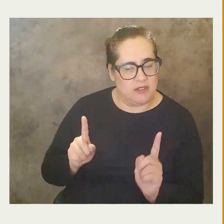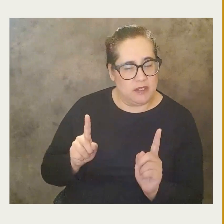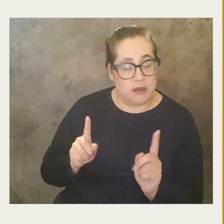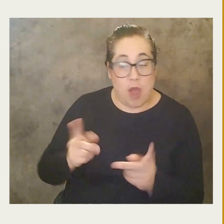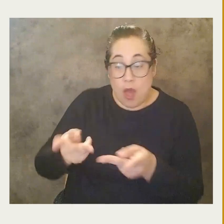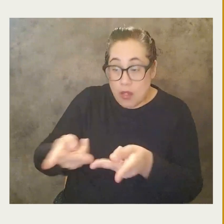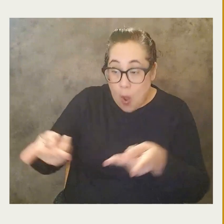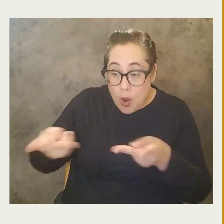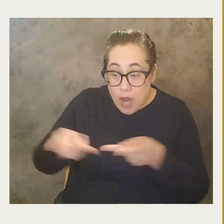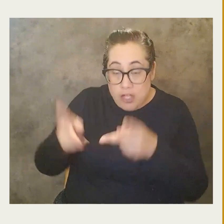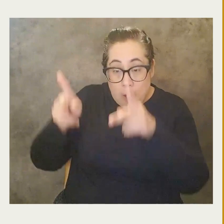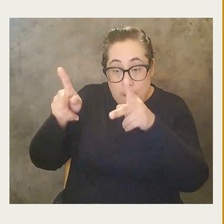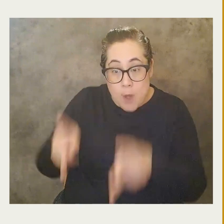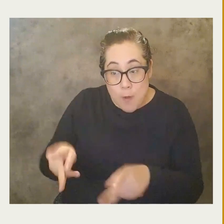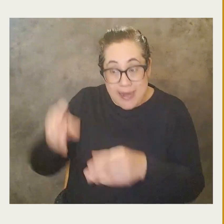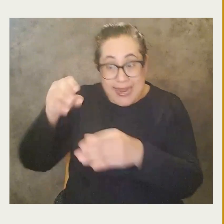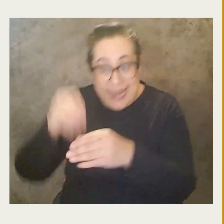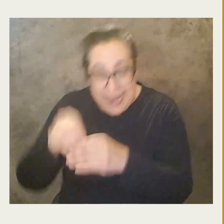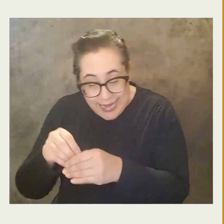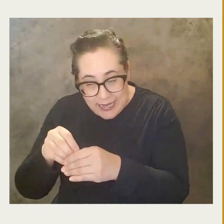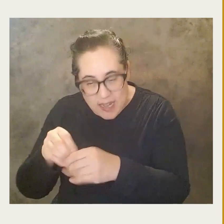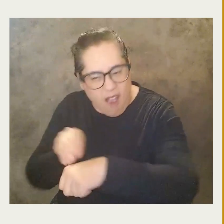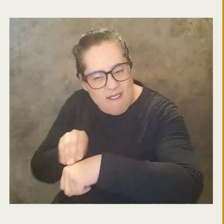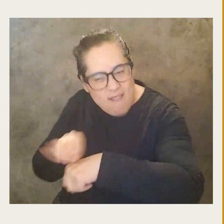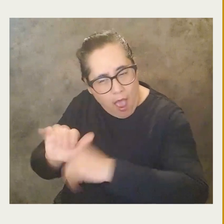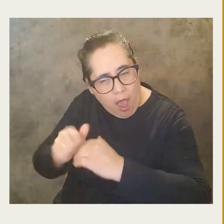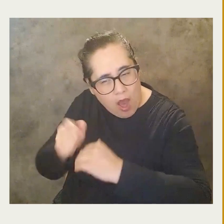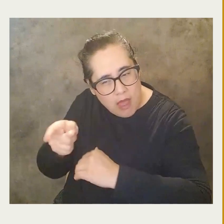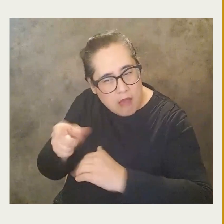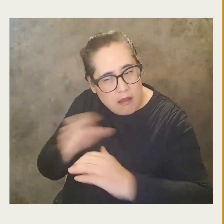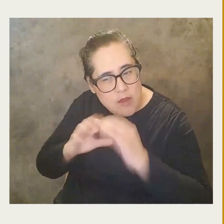The location a person is in affects how they communicate.